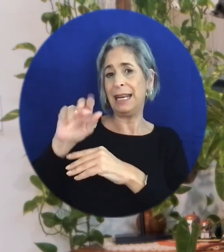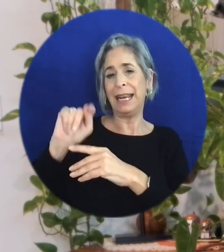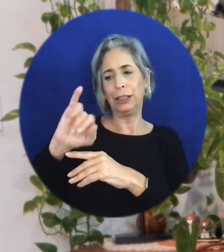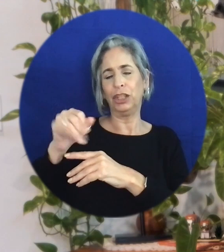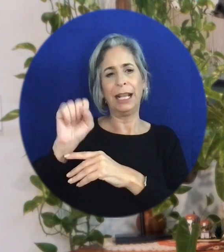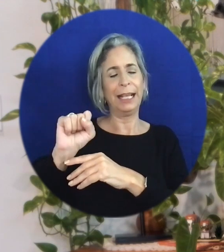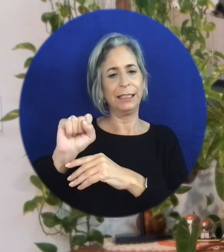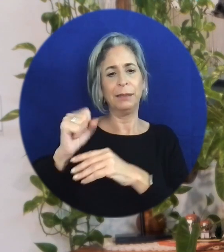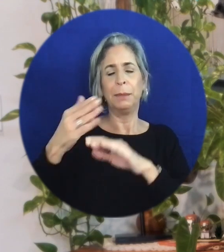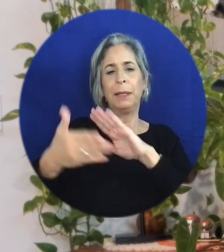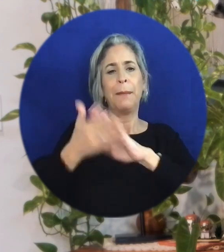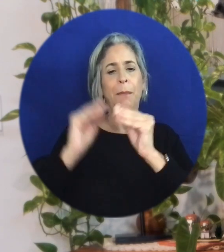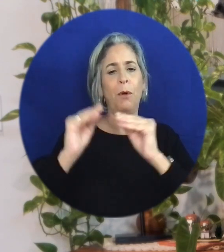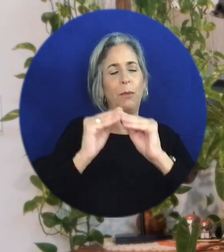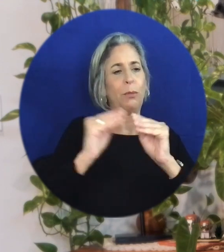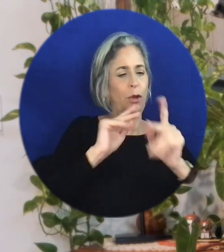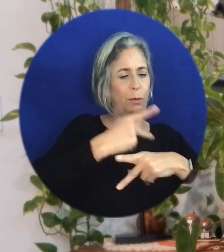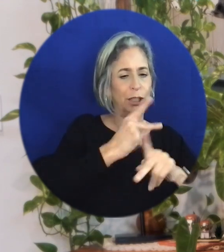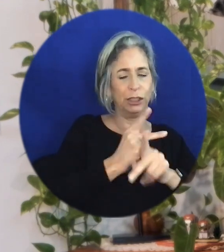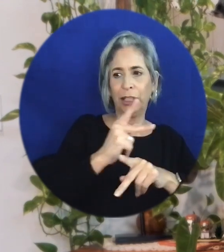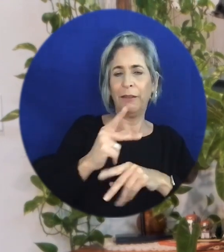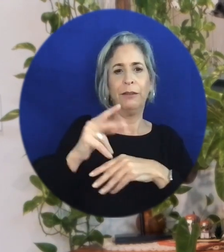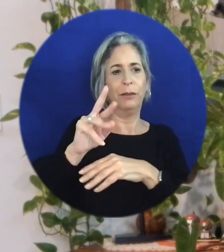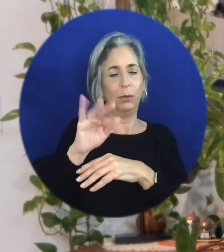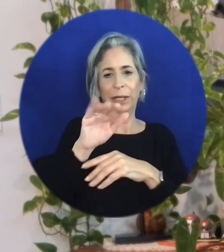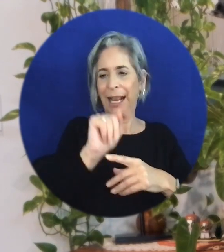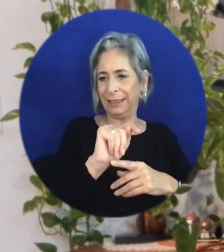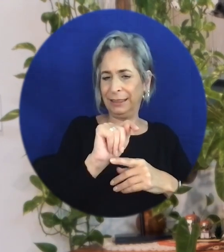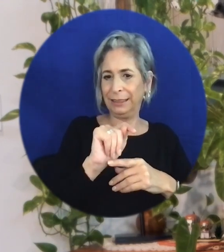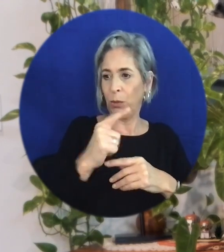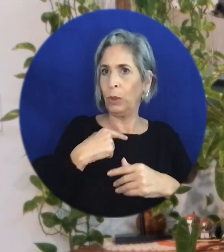and more known as the production framework for React. What we liked about it over other options